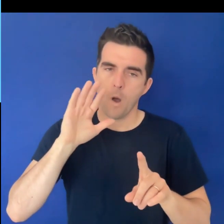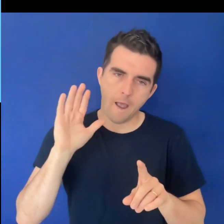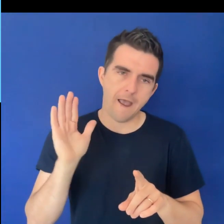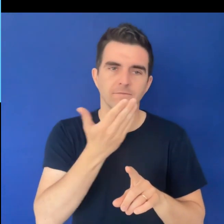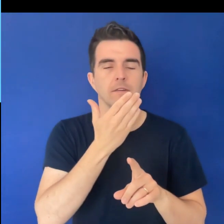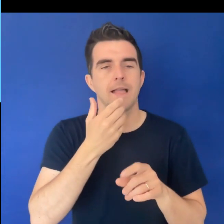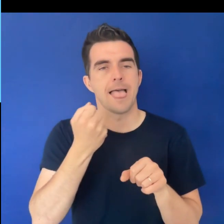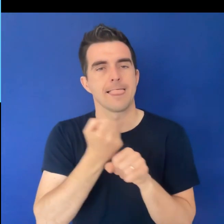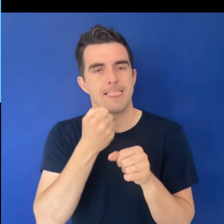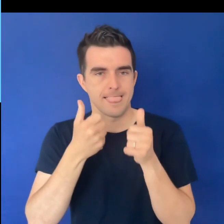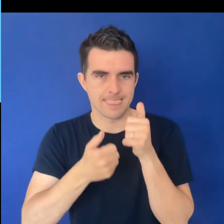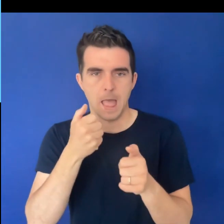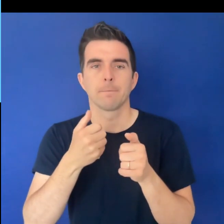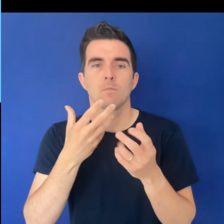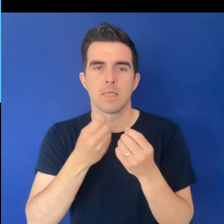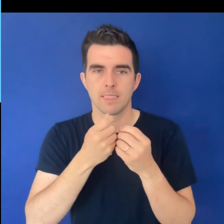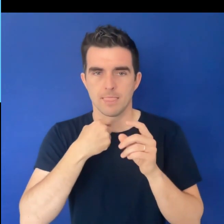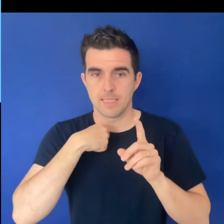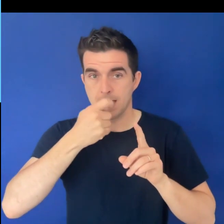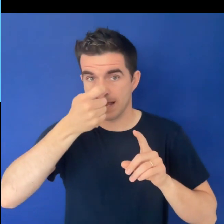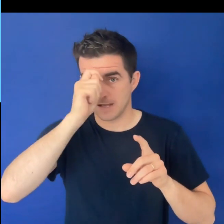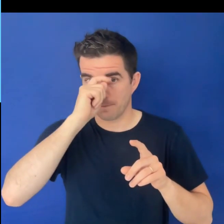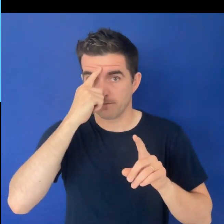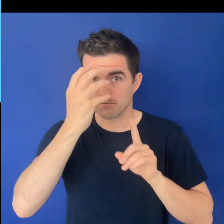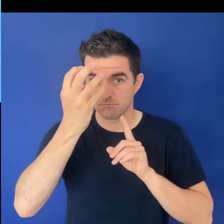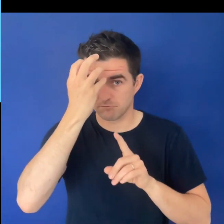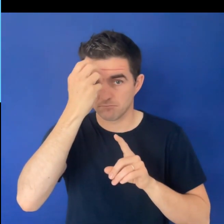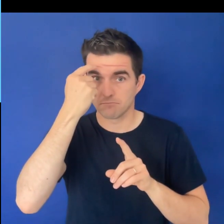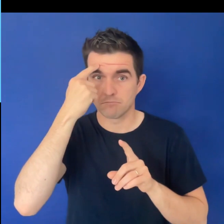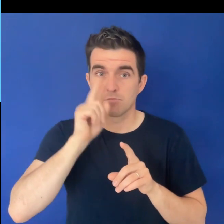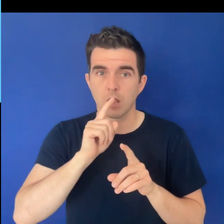and a cap with my logo on it which is two swords crossed over an eye,